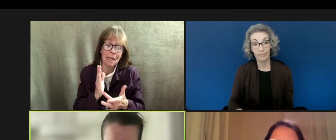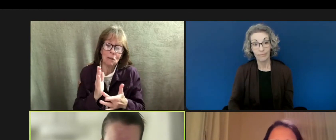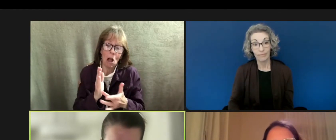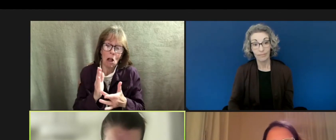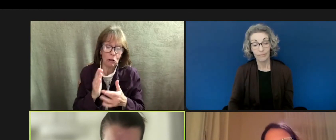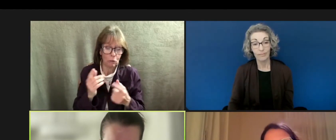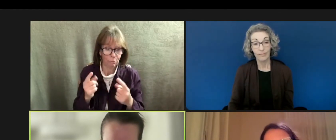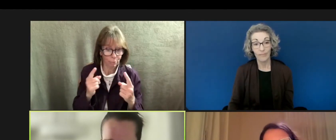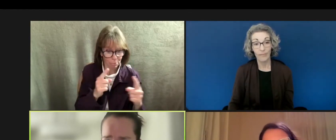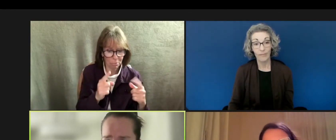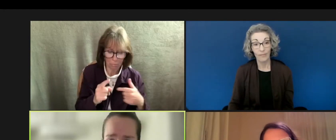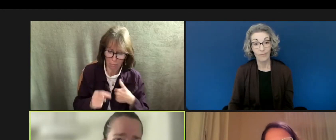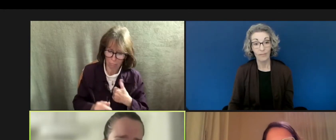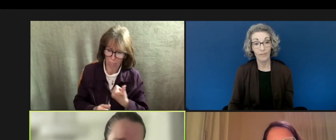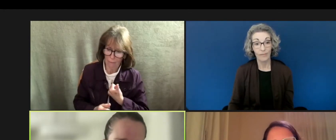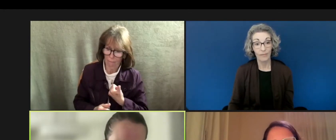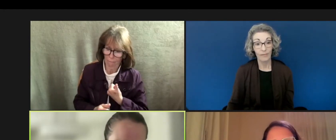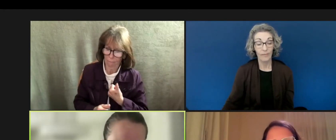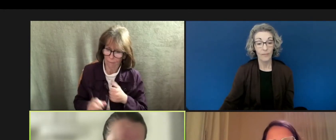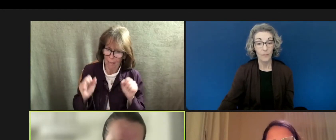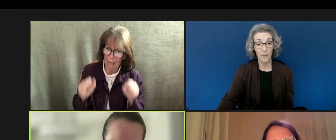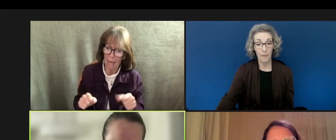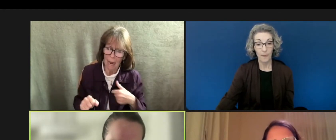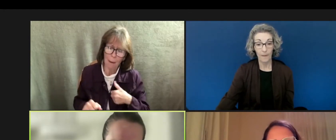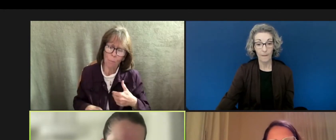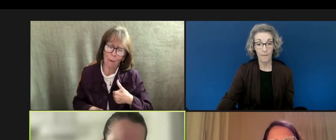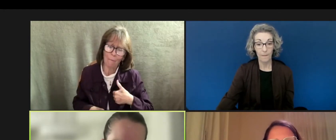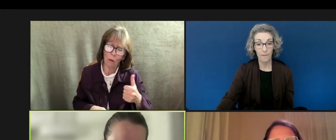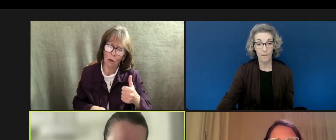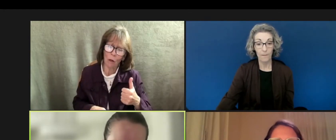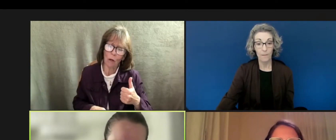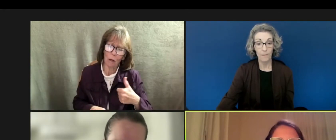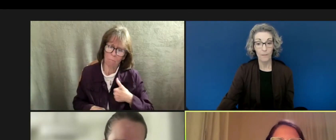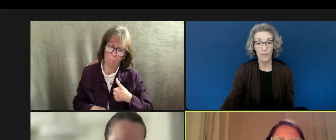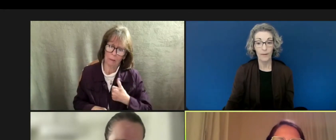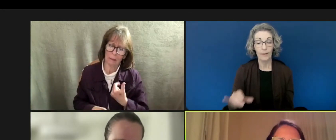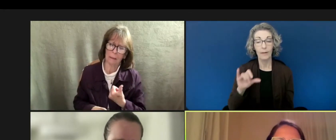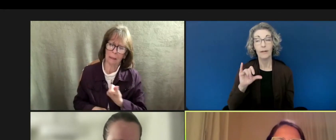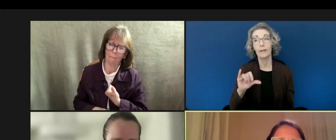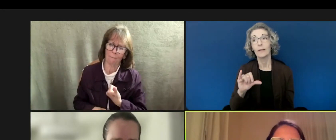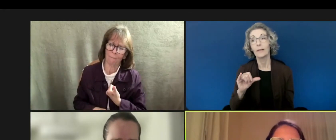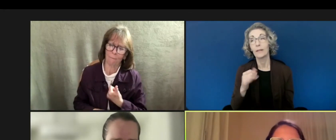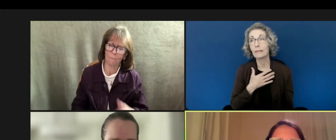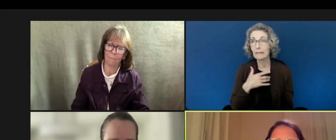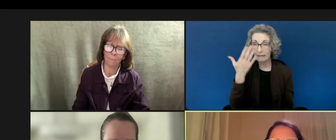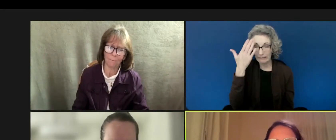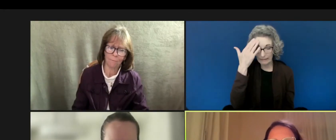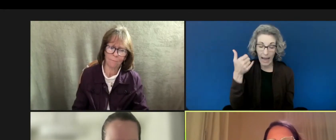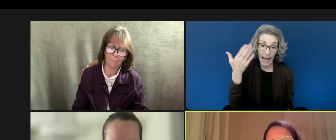I can do it myself and I'd really rather go that way. Gosh, I didn't know. I didn't know, sorry.